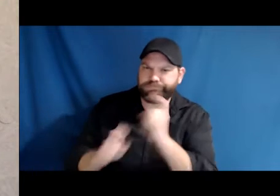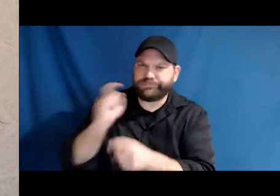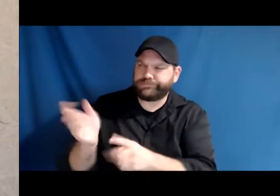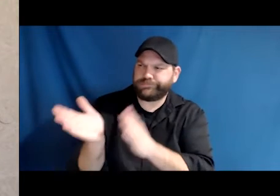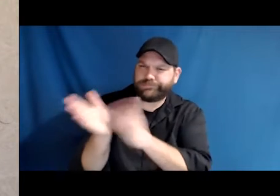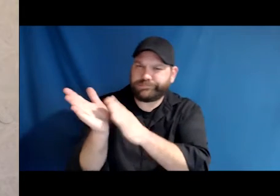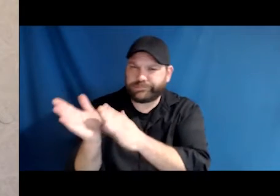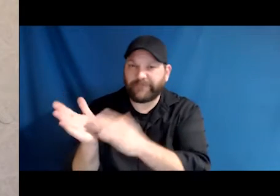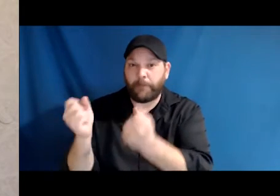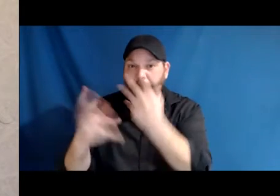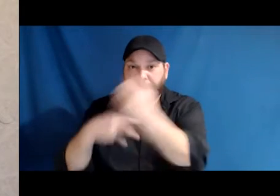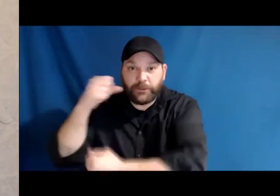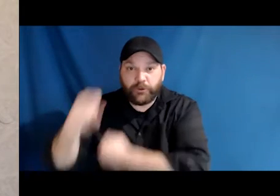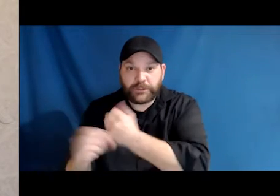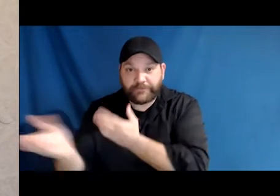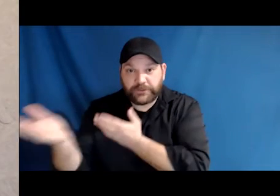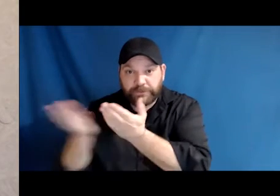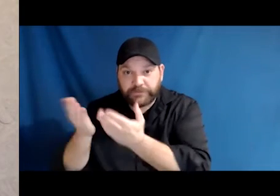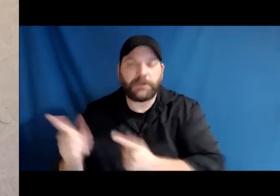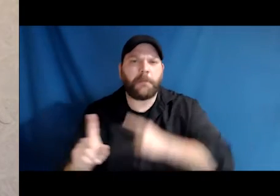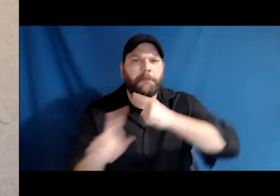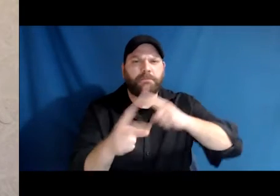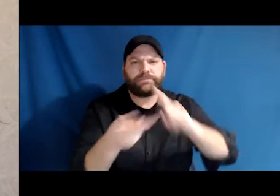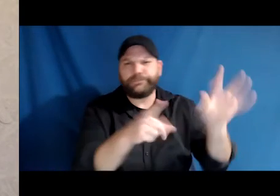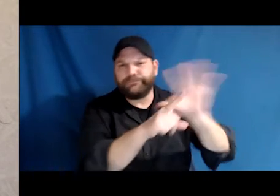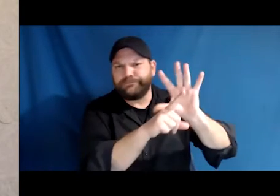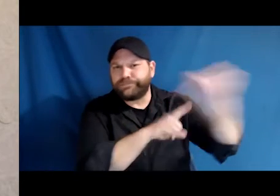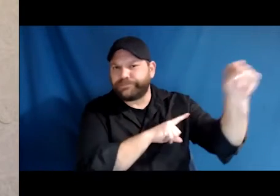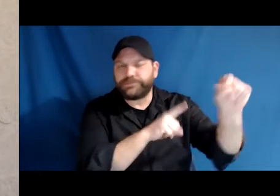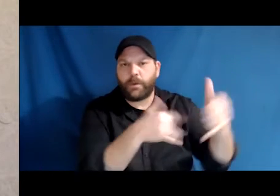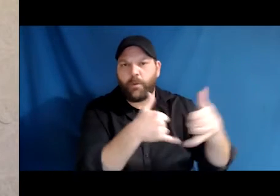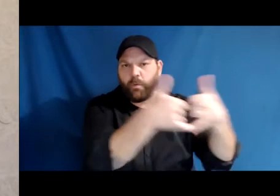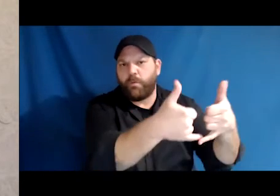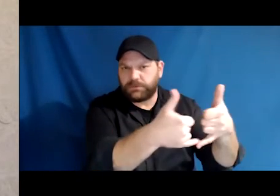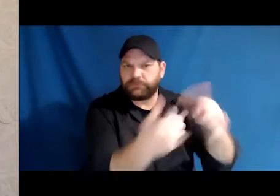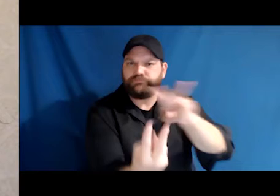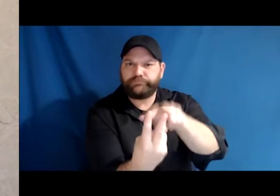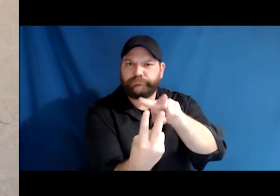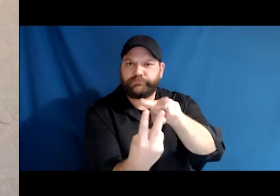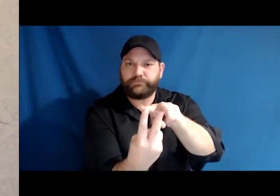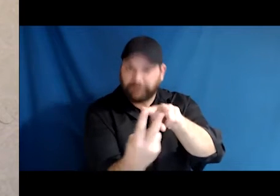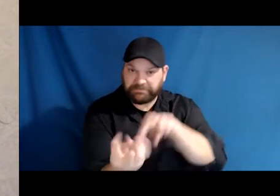and the fact that we can't be together in person today in no way detracts from the importance of your accomplishments.